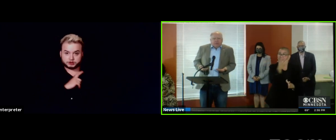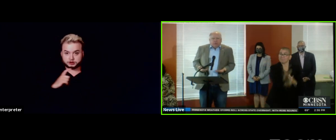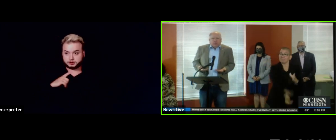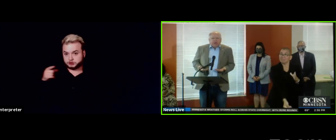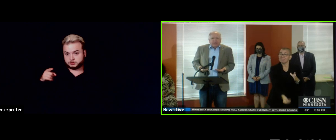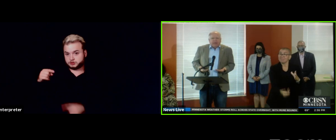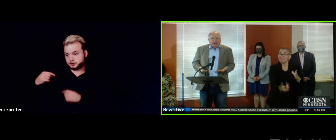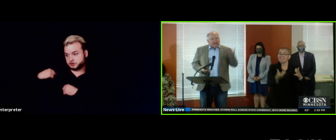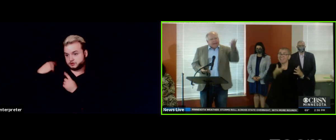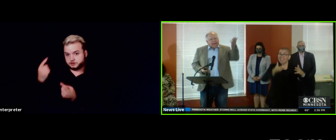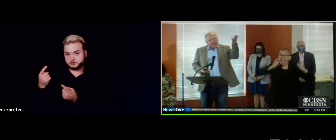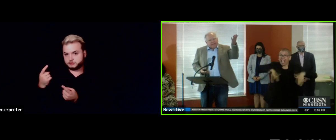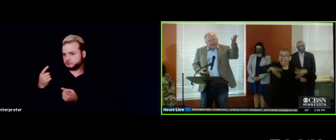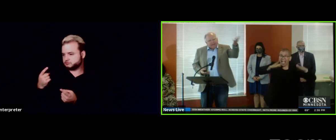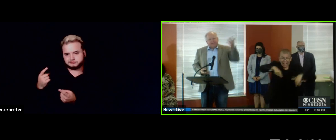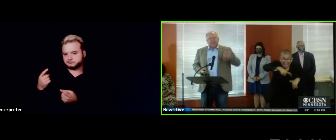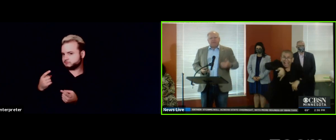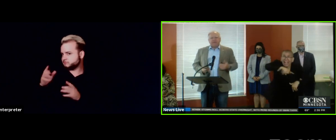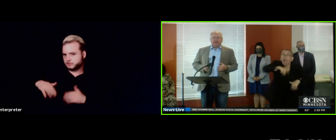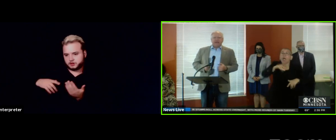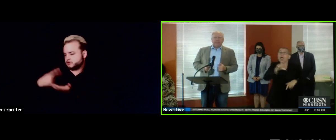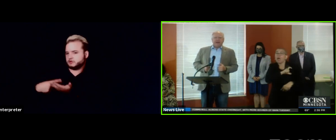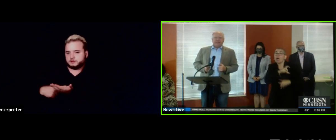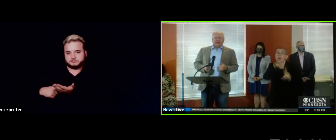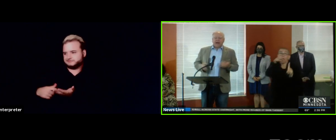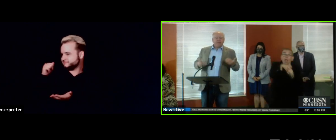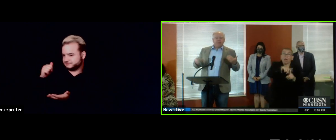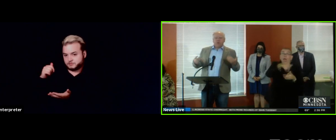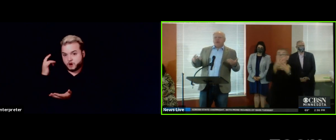worrying about that and then that's the type of thing that I keep asking. I am more than